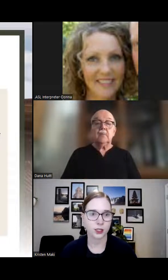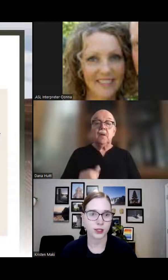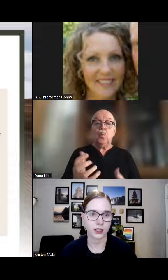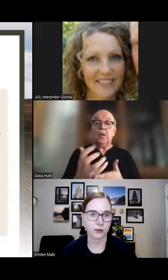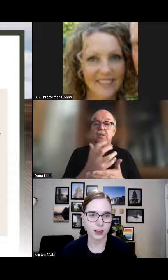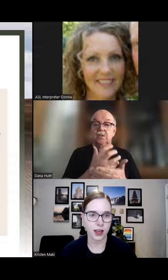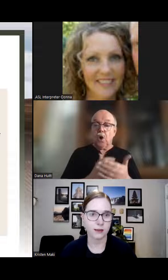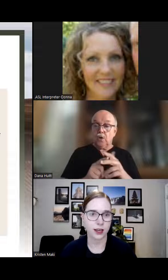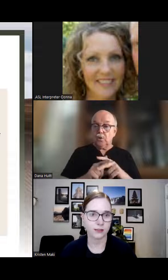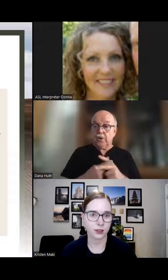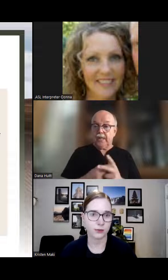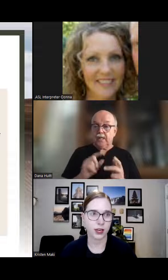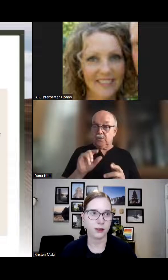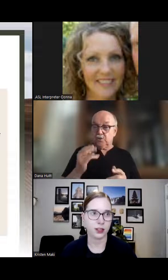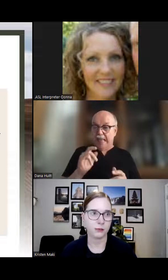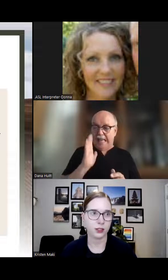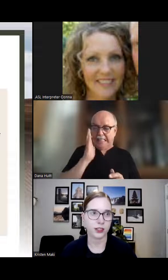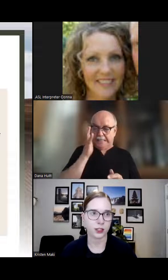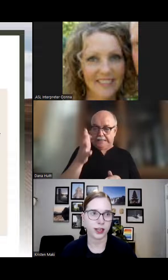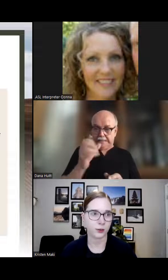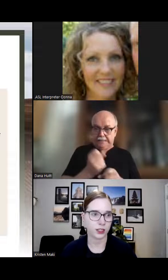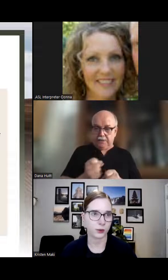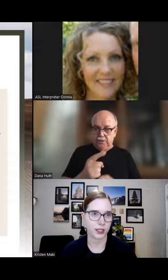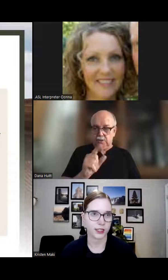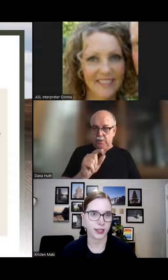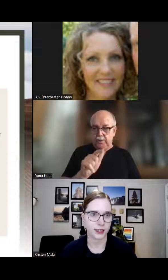have details yet on what exactly that's going to look like.